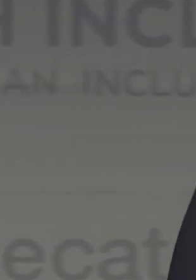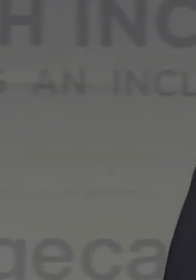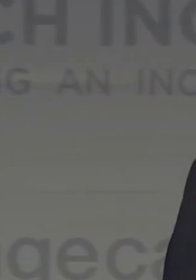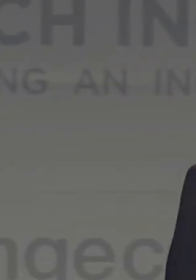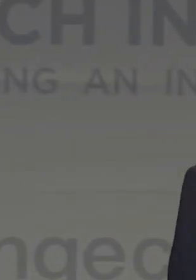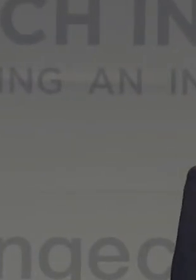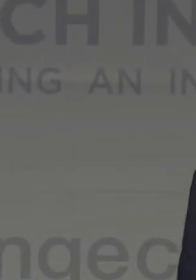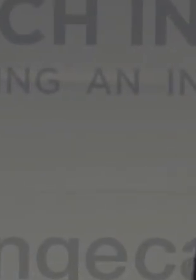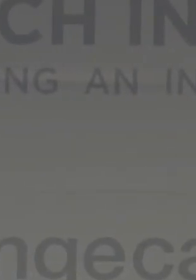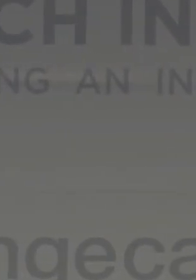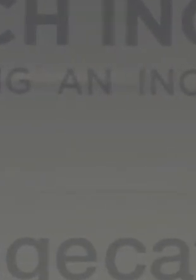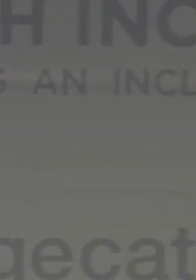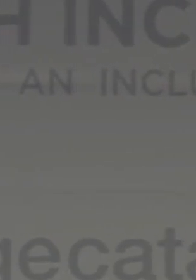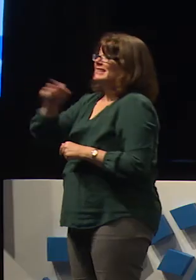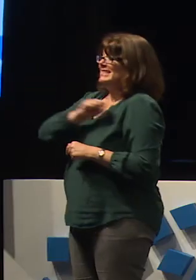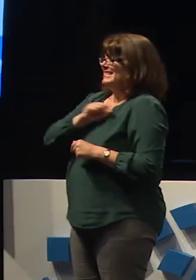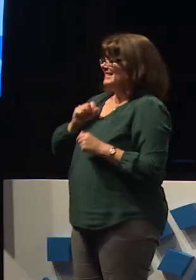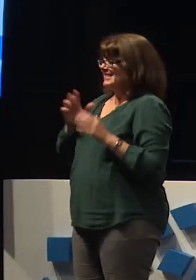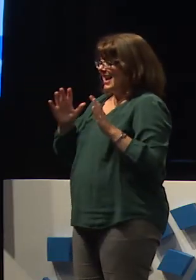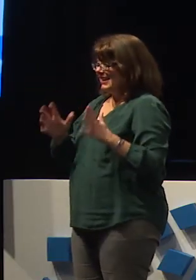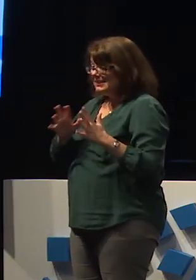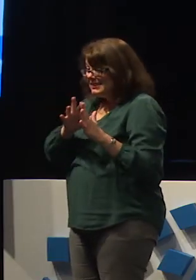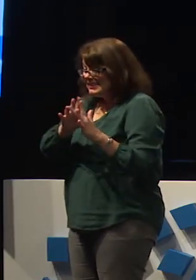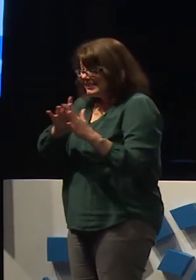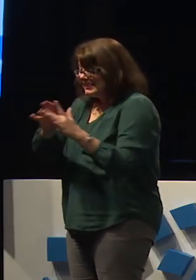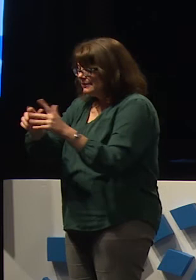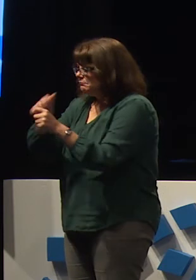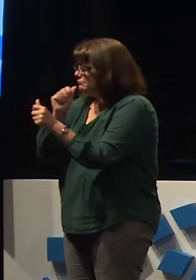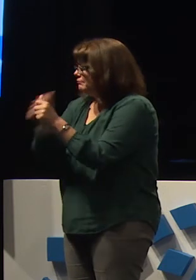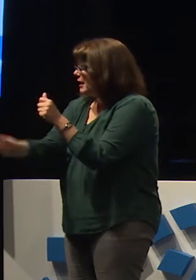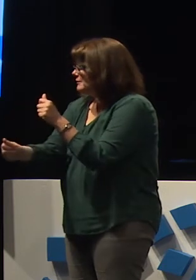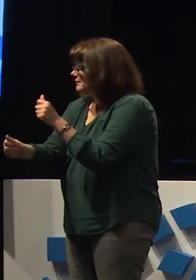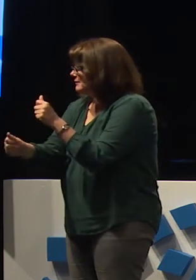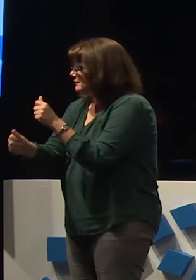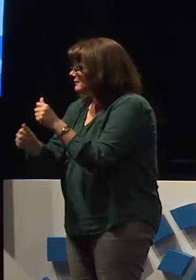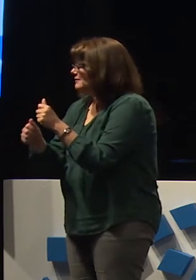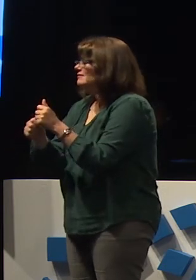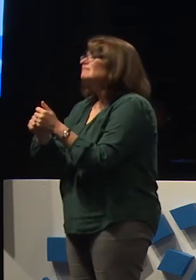and it passed the second at the end of July and it was signed into law on